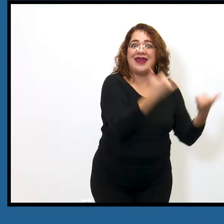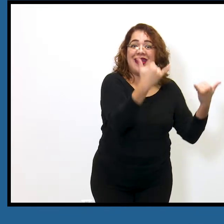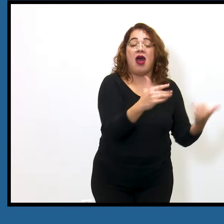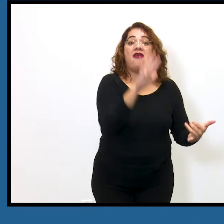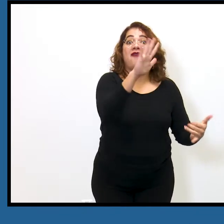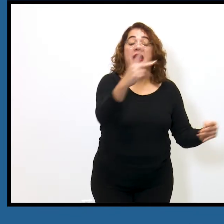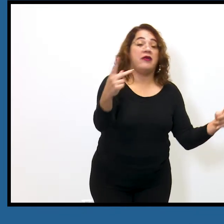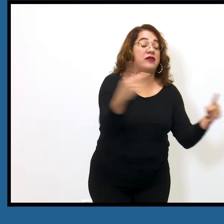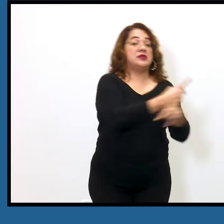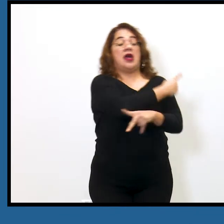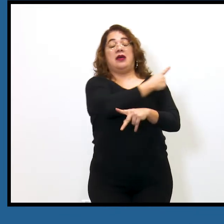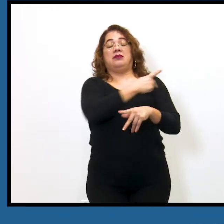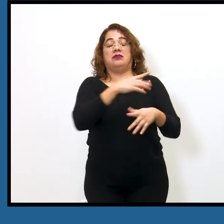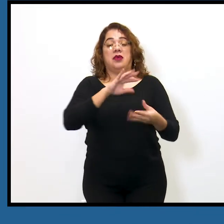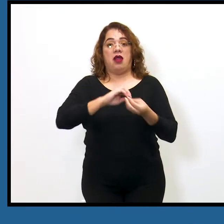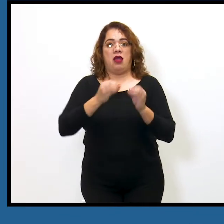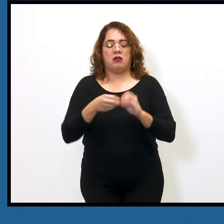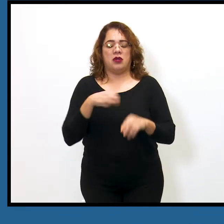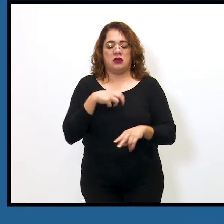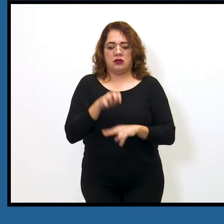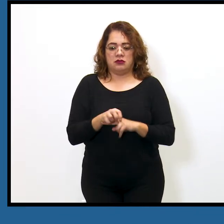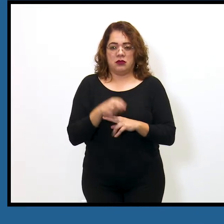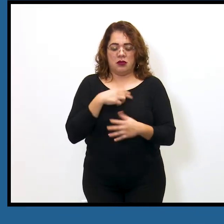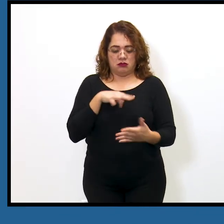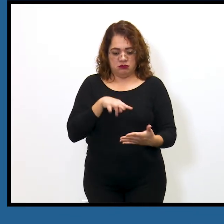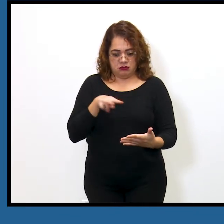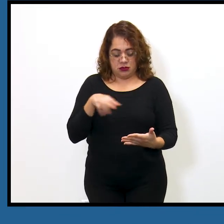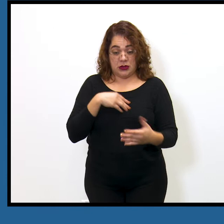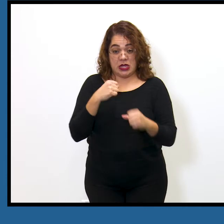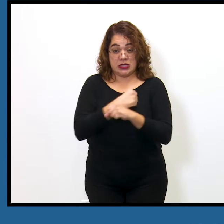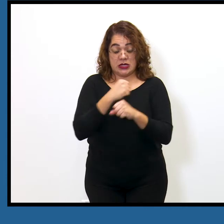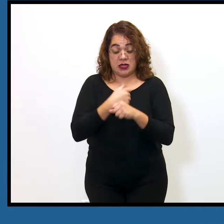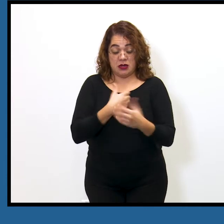and I find myself sitting in loss for these families and for our city and also knowing